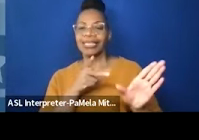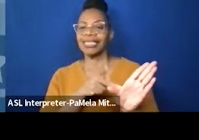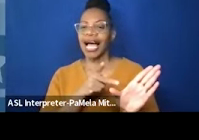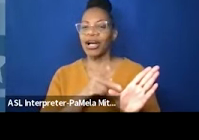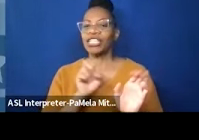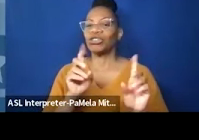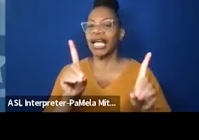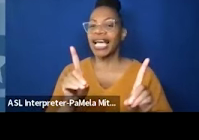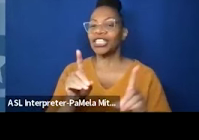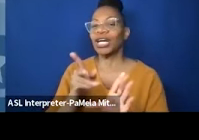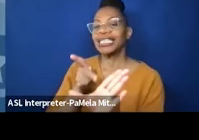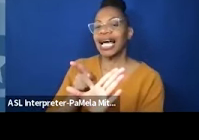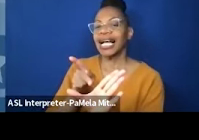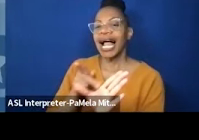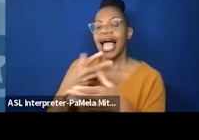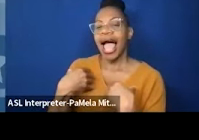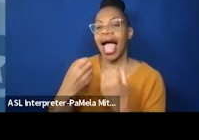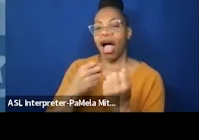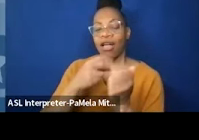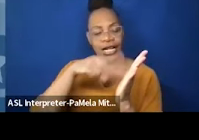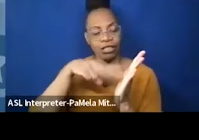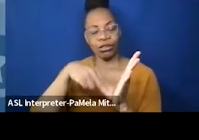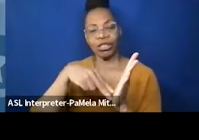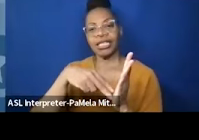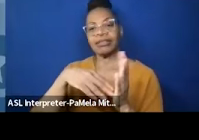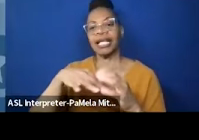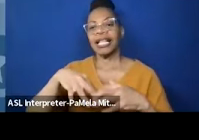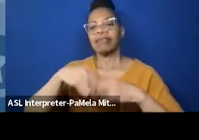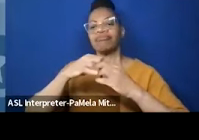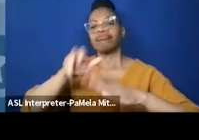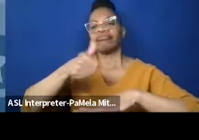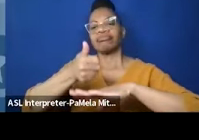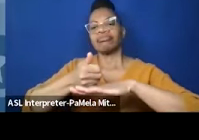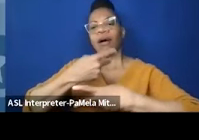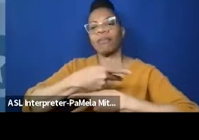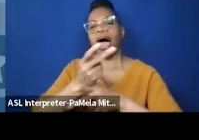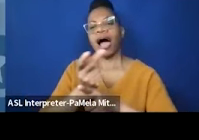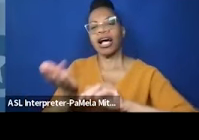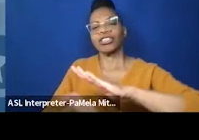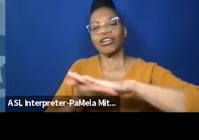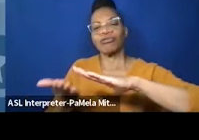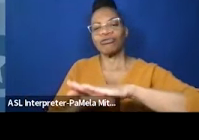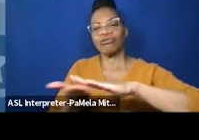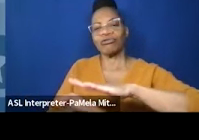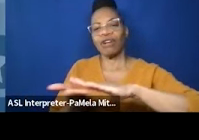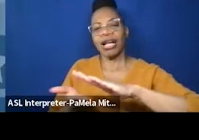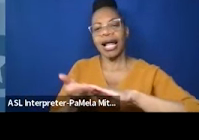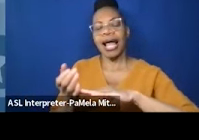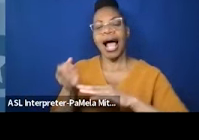and psychological health literacy by creating products and running a campaign that helps folks better understand mental health concepts